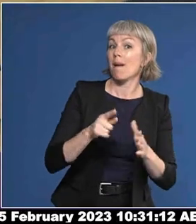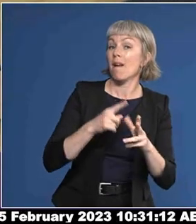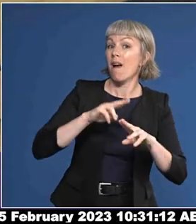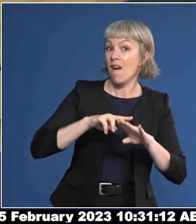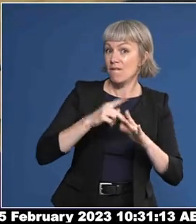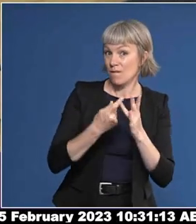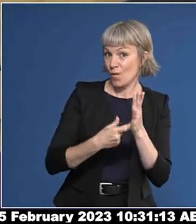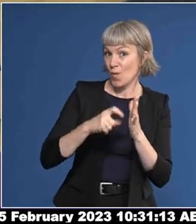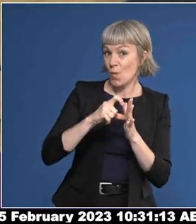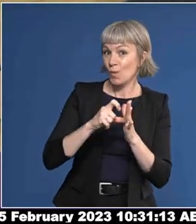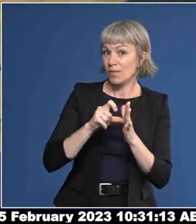in Public hearing 23.